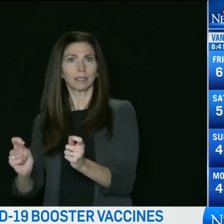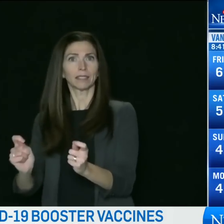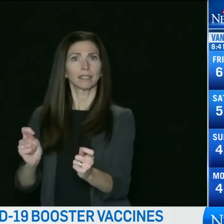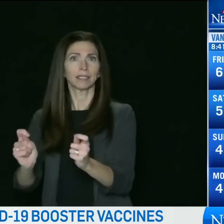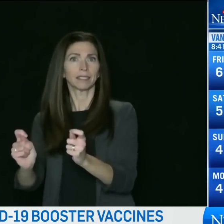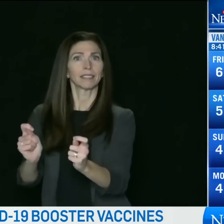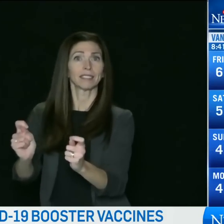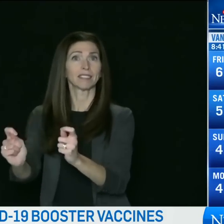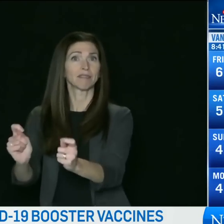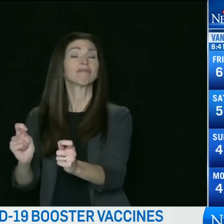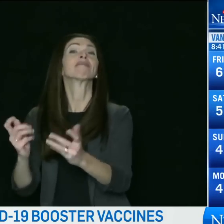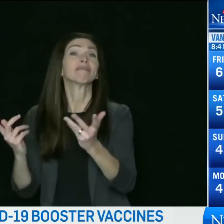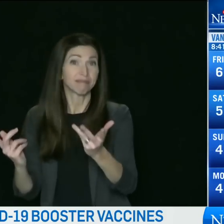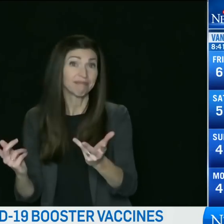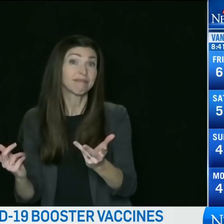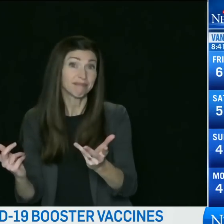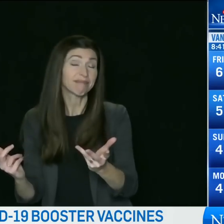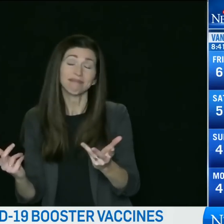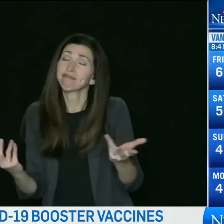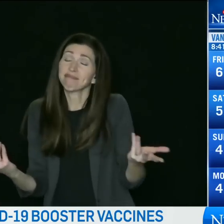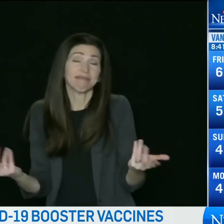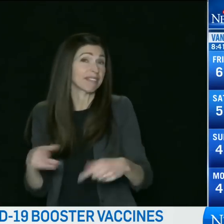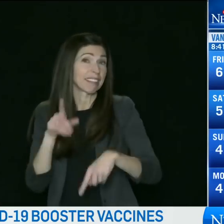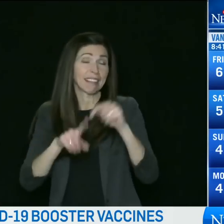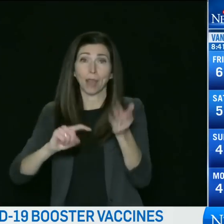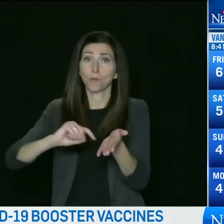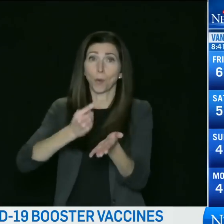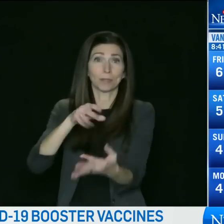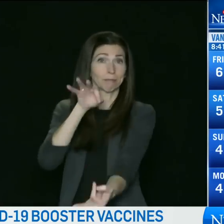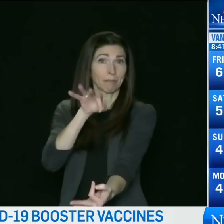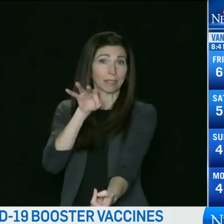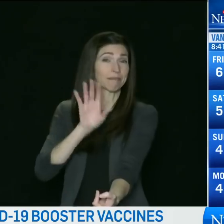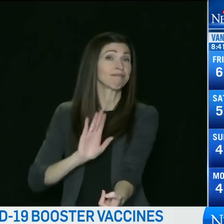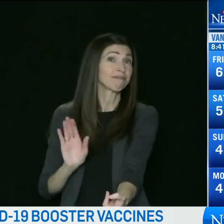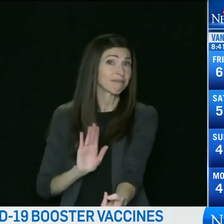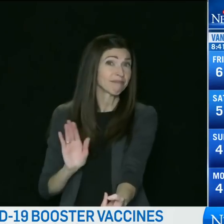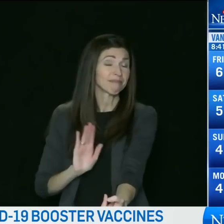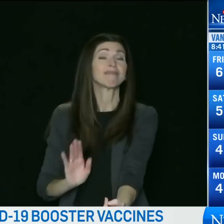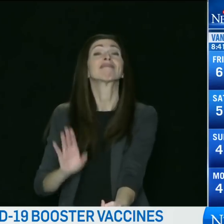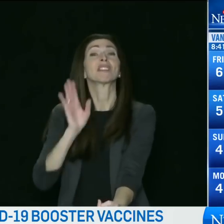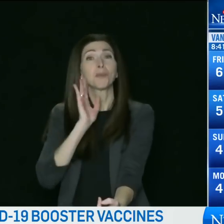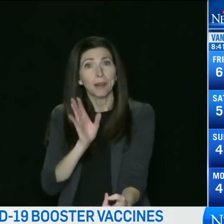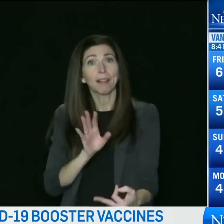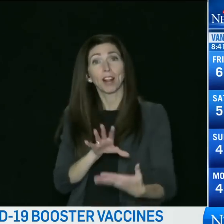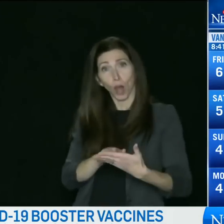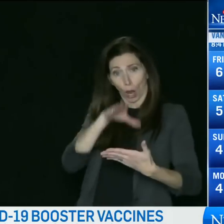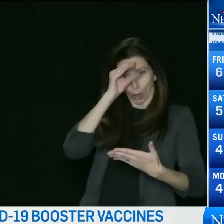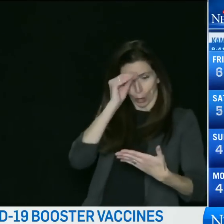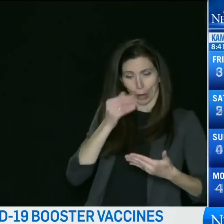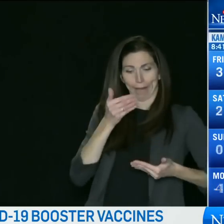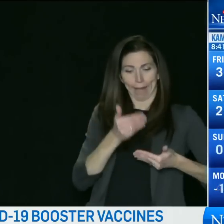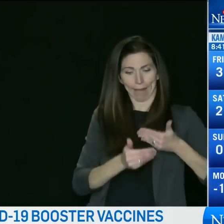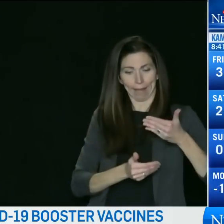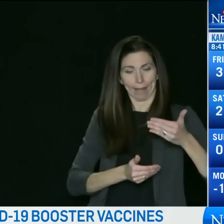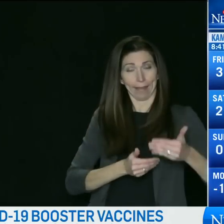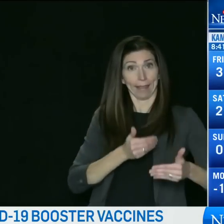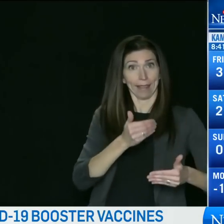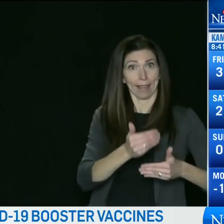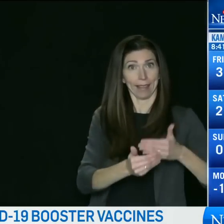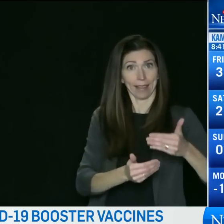COMMITTEE HAS ADVISED US, YOU KNOW, ON NUMEROUS OCCASIONS THAT IT'S GOING TO CONTINUE TO BE DYNAMIC AND EVOLVE OVER TIME AS